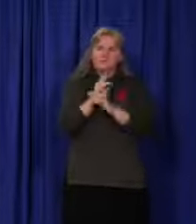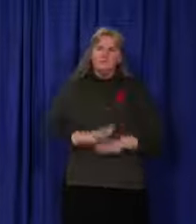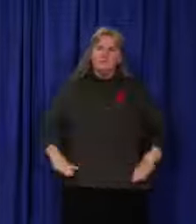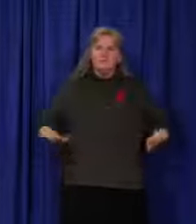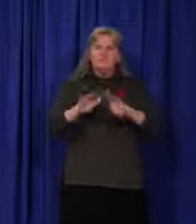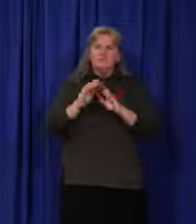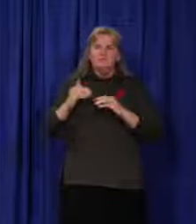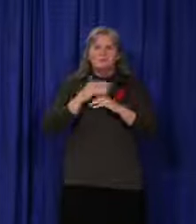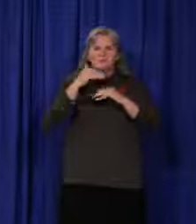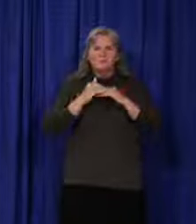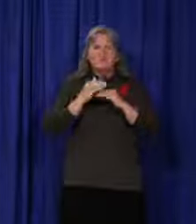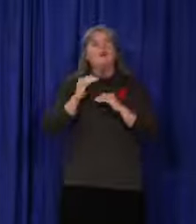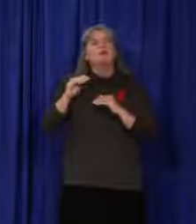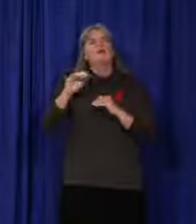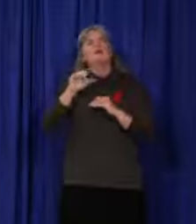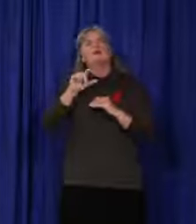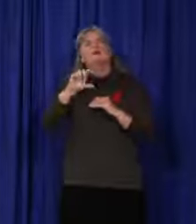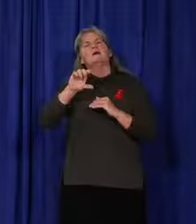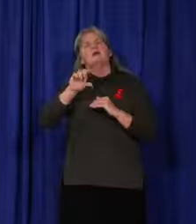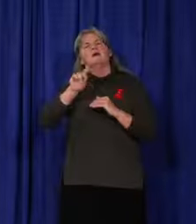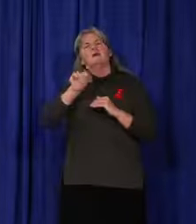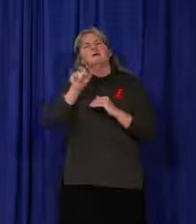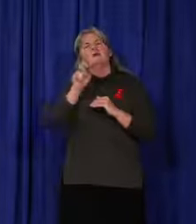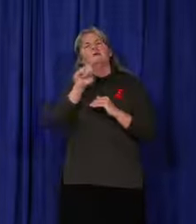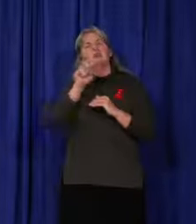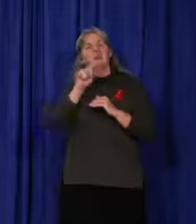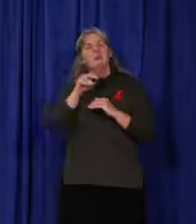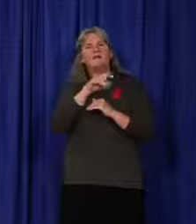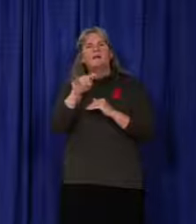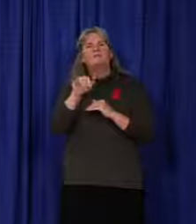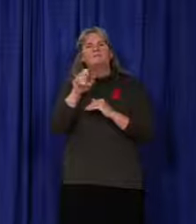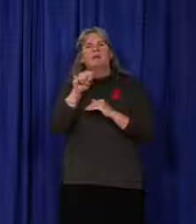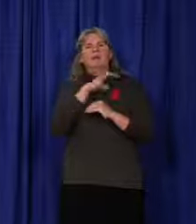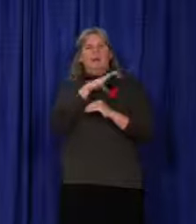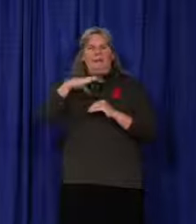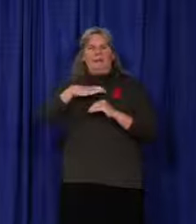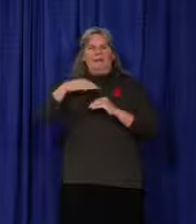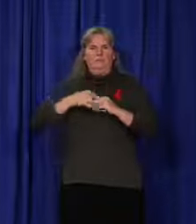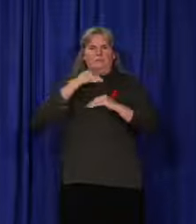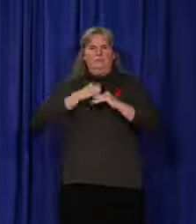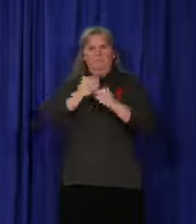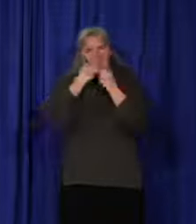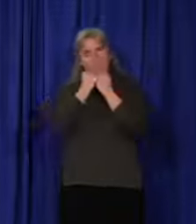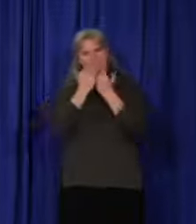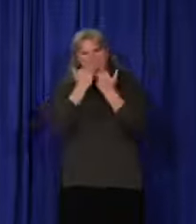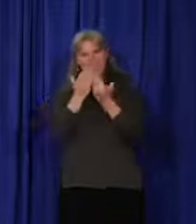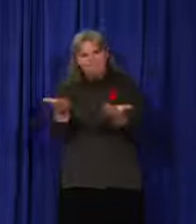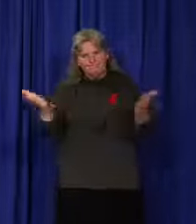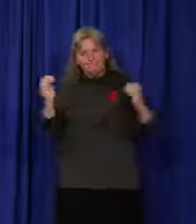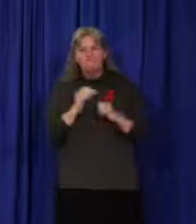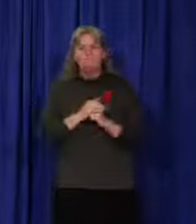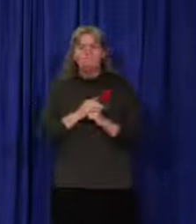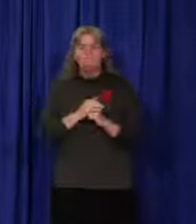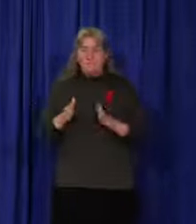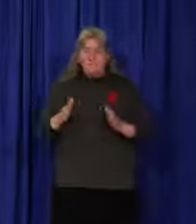territory where they shouldn't be. It is an offence to leave the designated route.